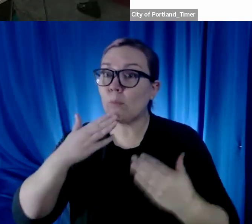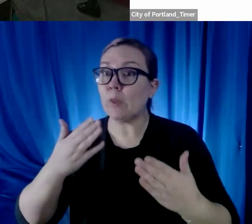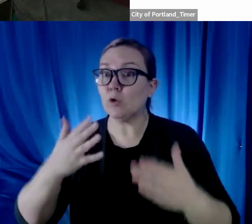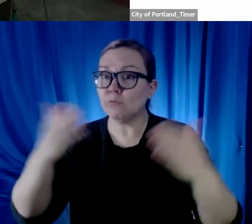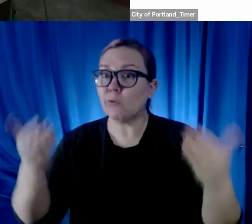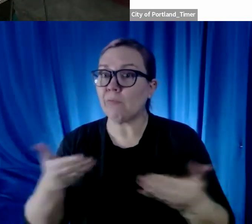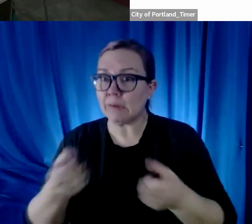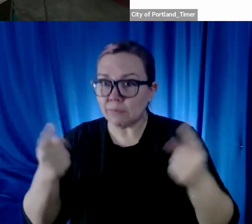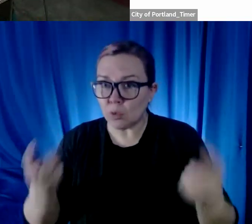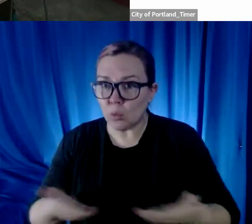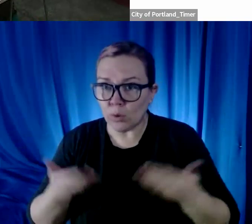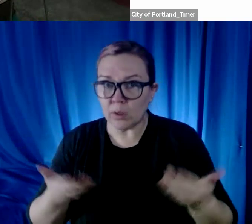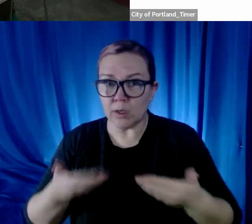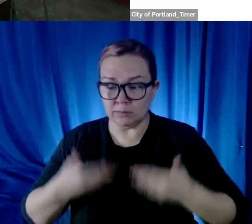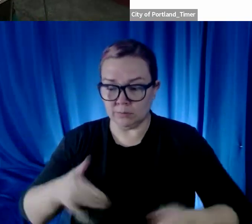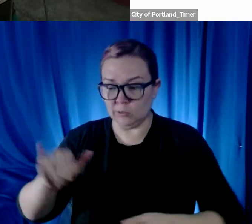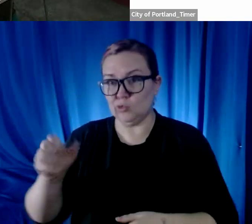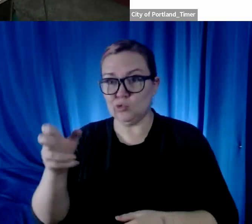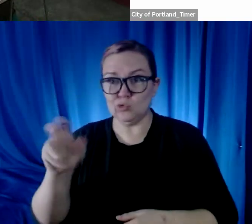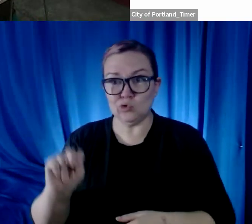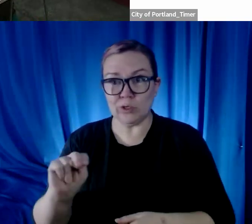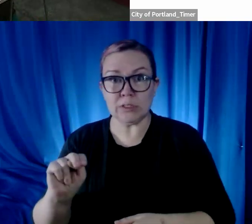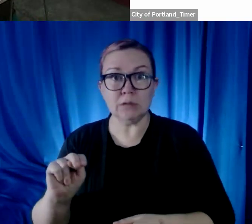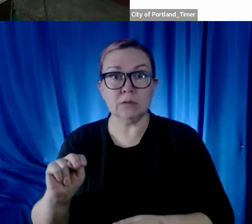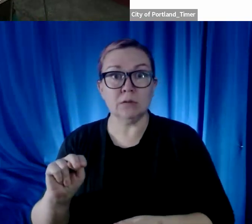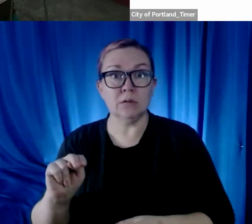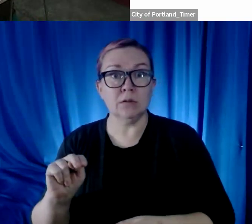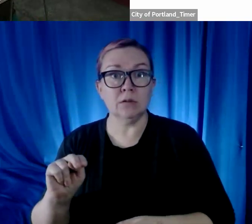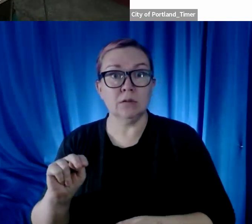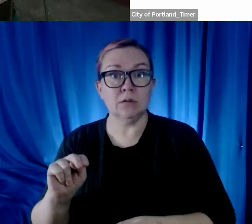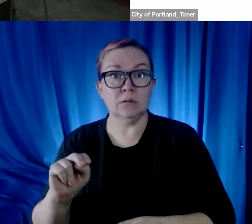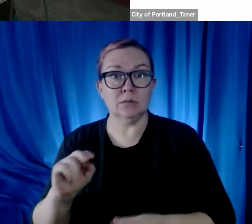My name is Jason. I'm a member of